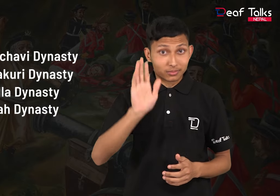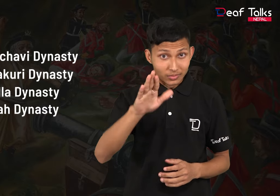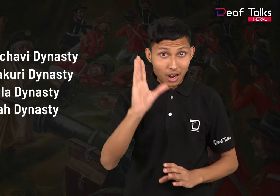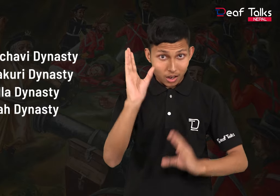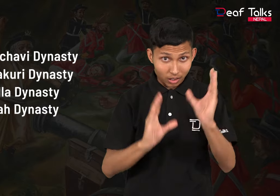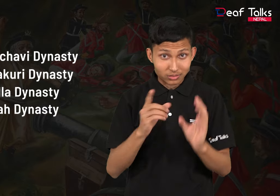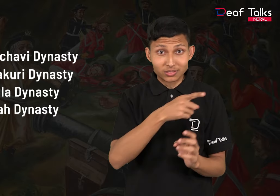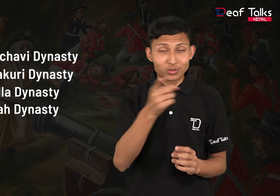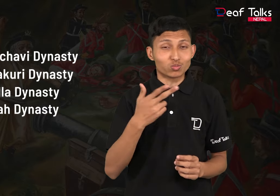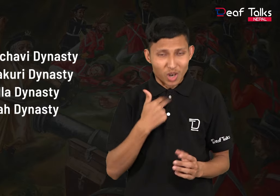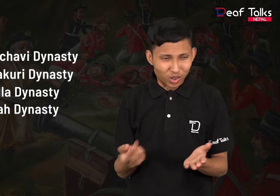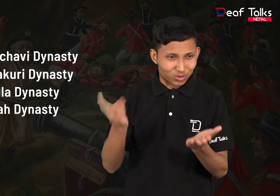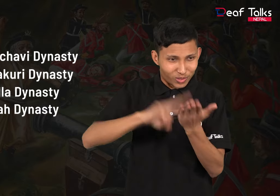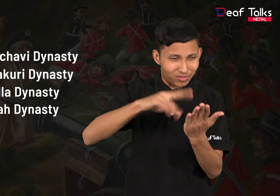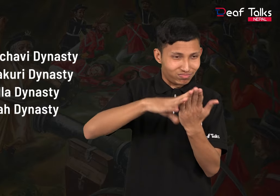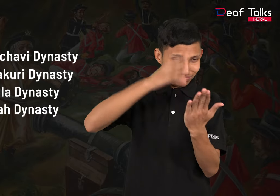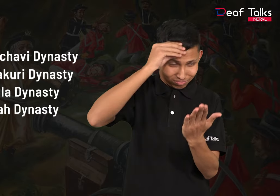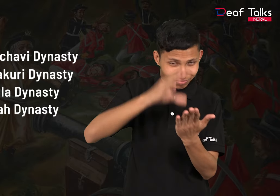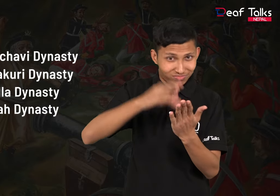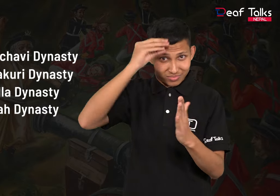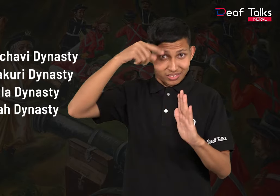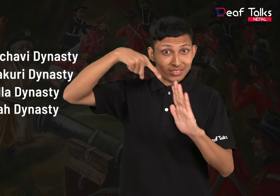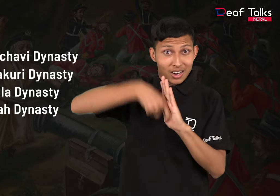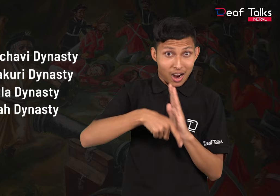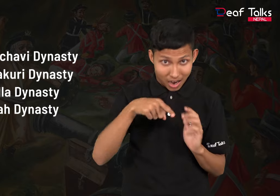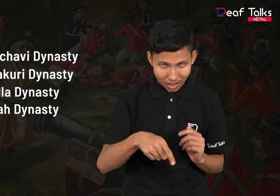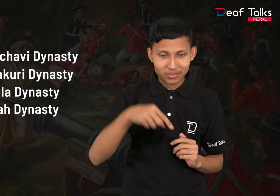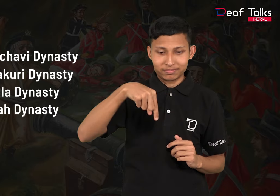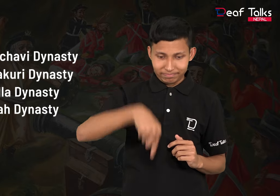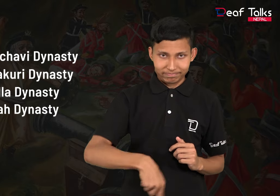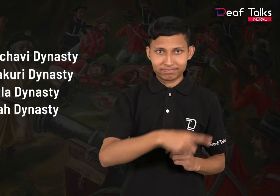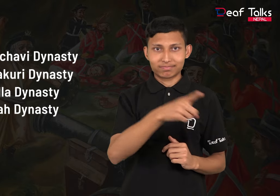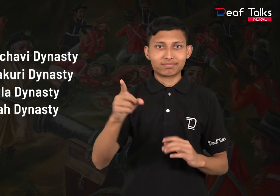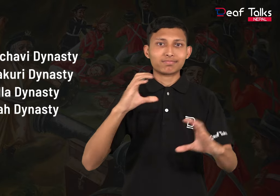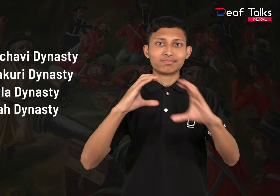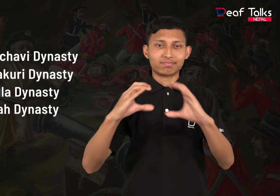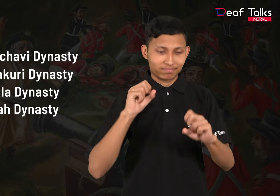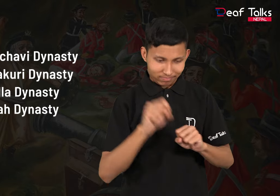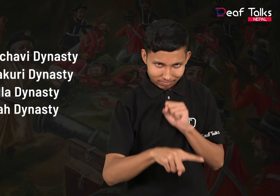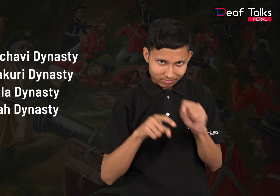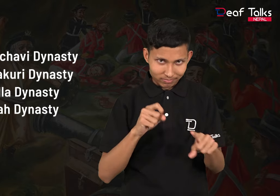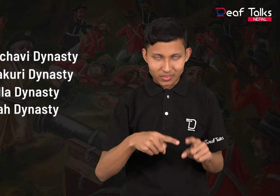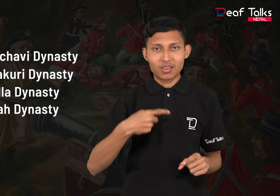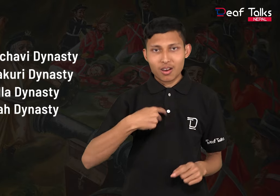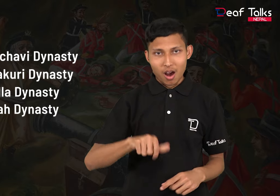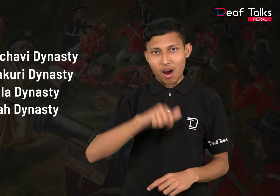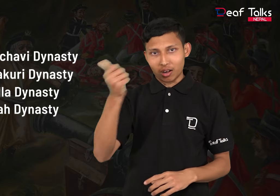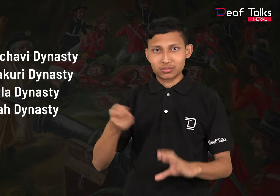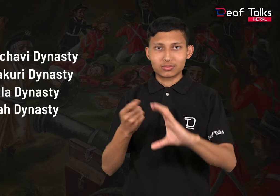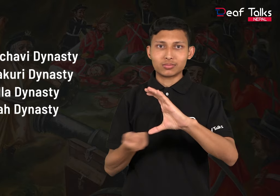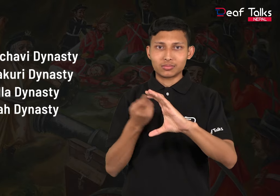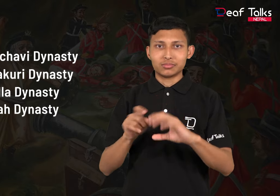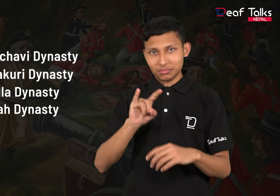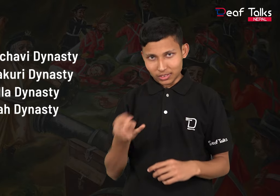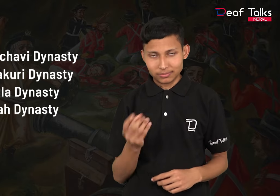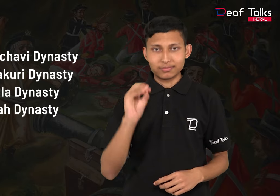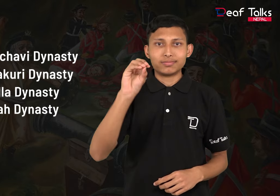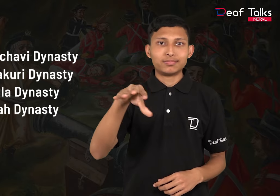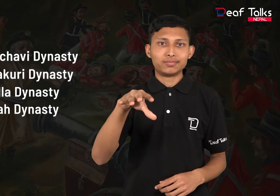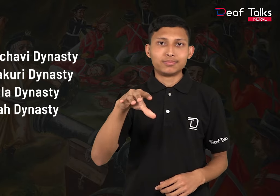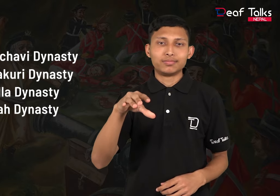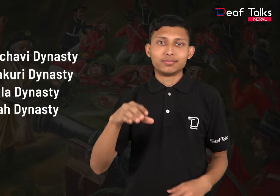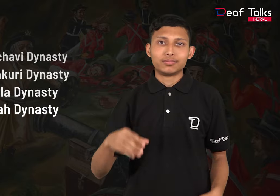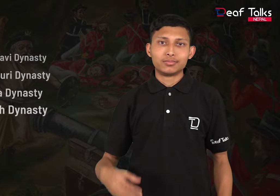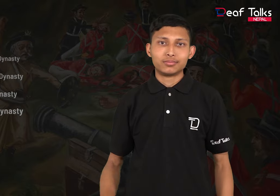If you want to learn about him. Comment below. We will do the next video.